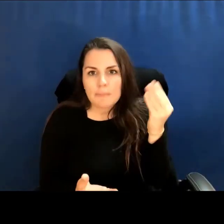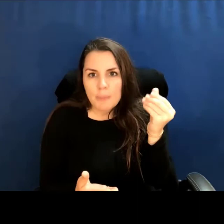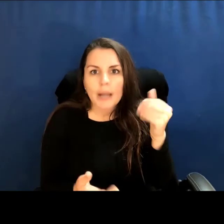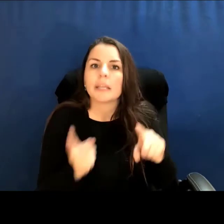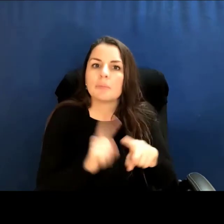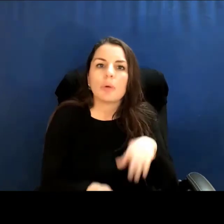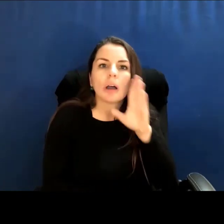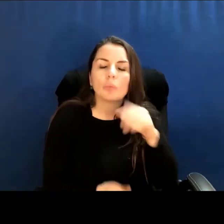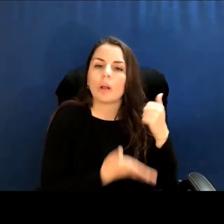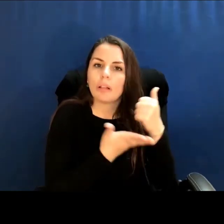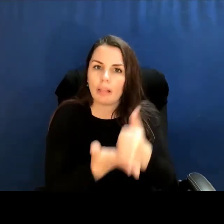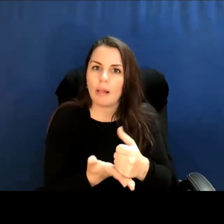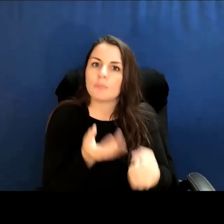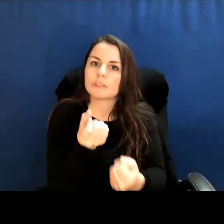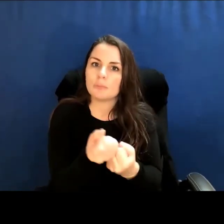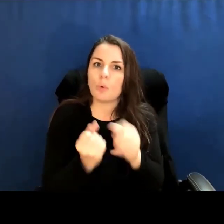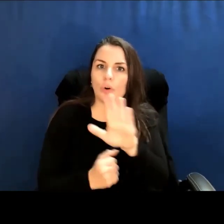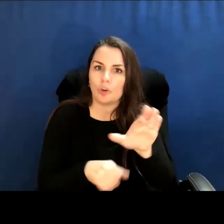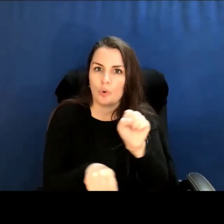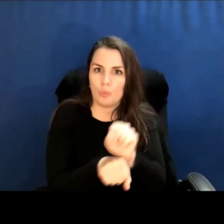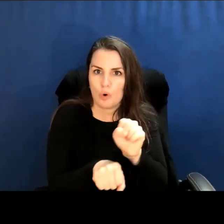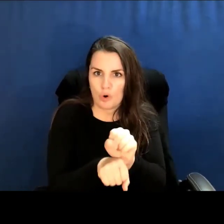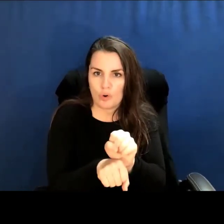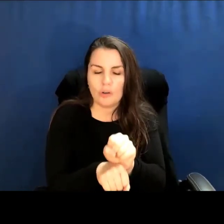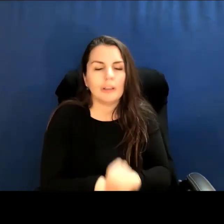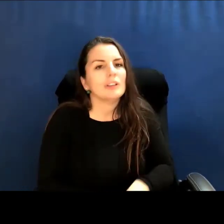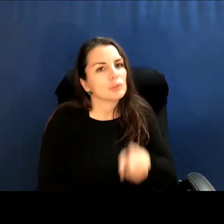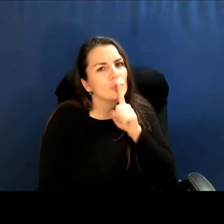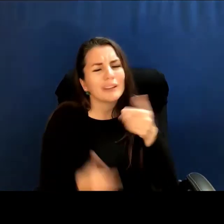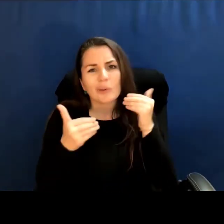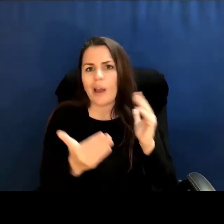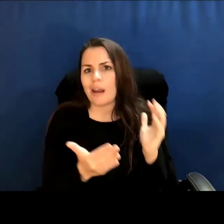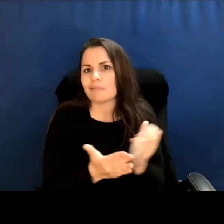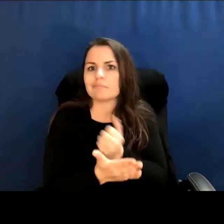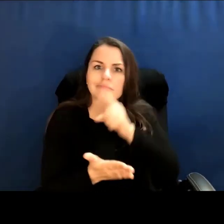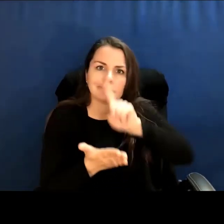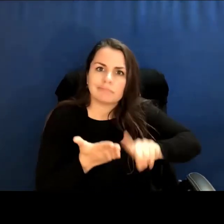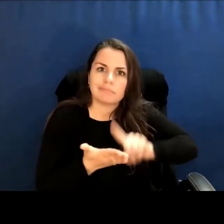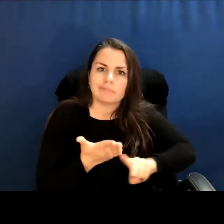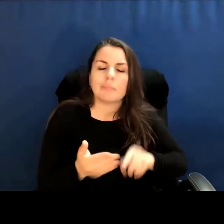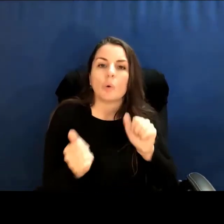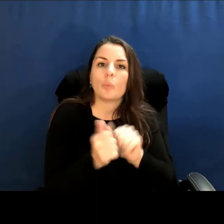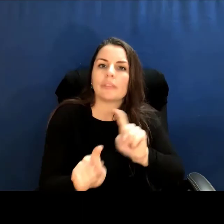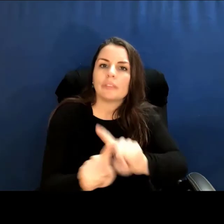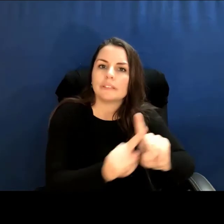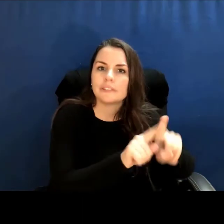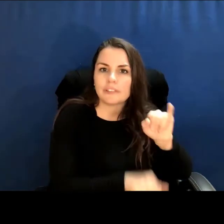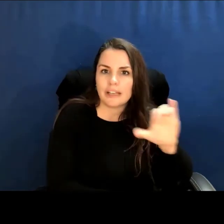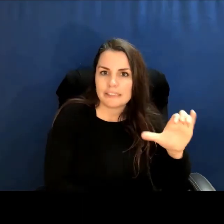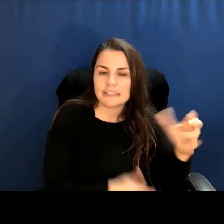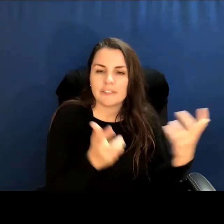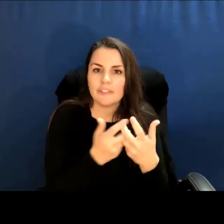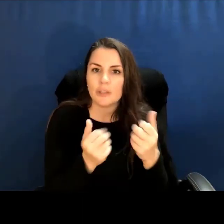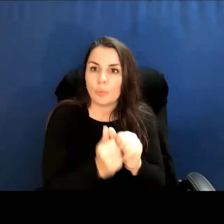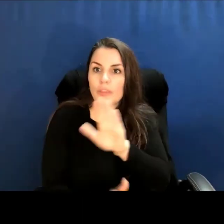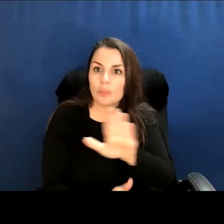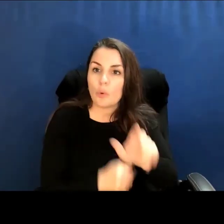So definitely look at the institution that most aligns with your disease area, and look for those programs, as well.